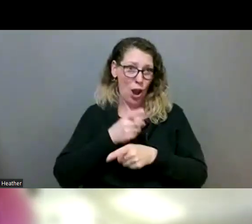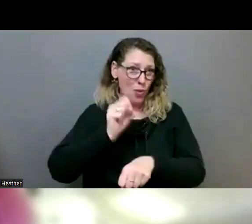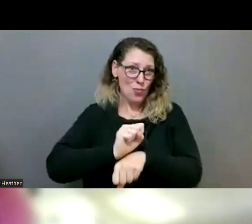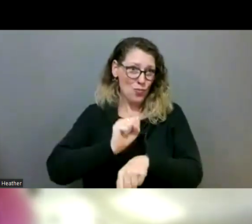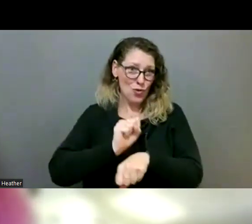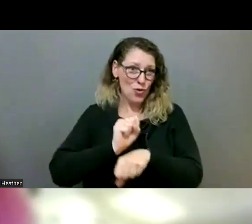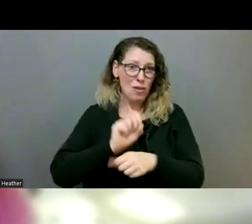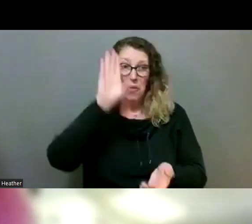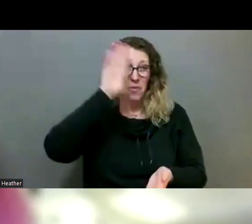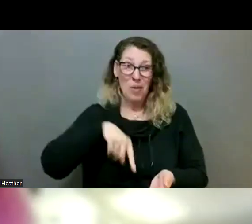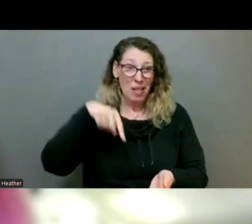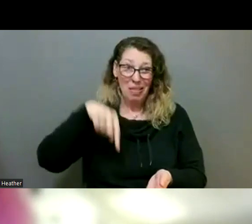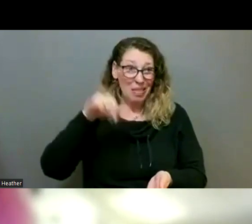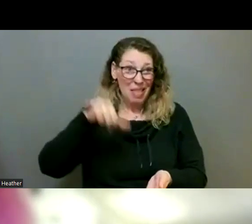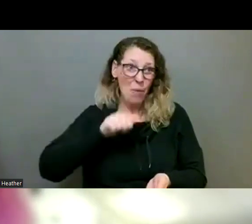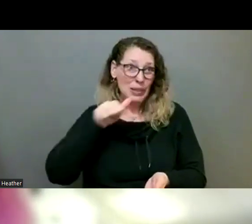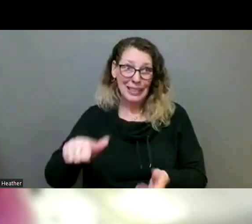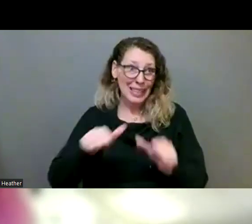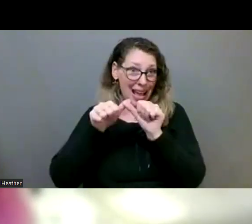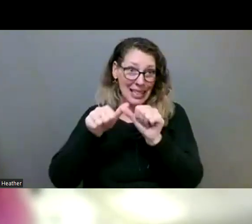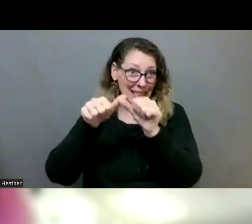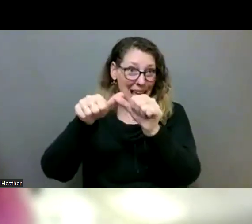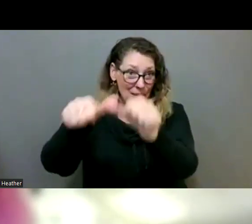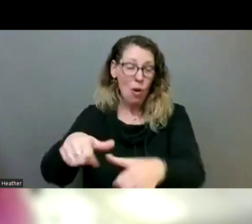not sustainable; so we knew we had to start going to the families and the